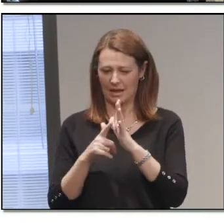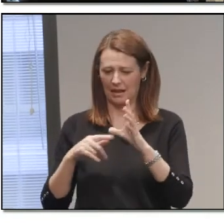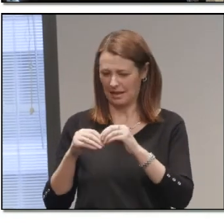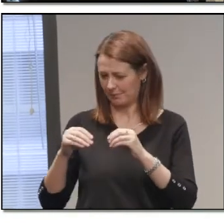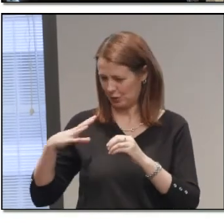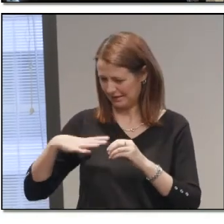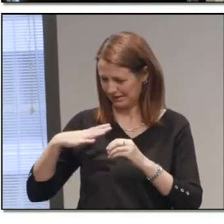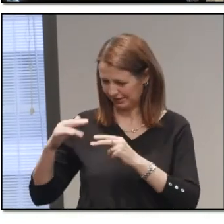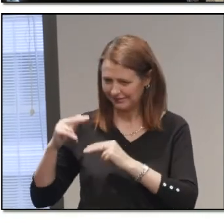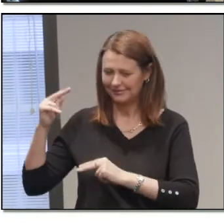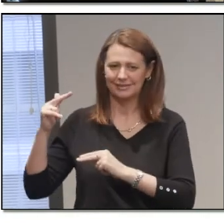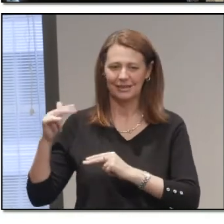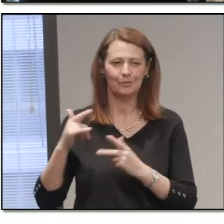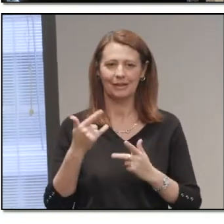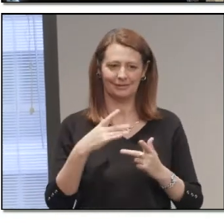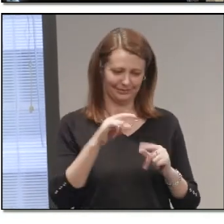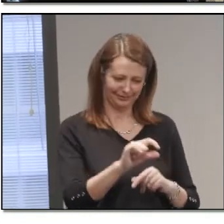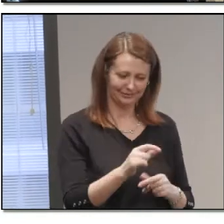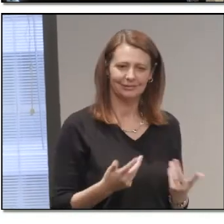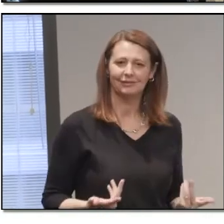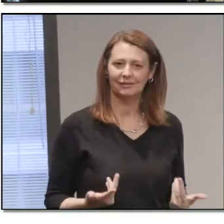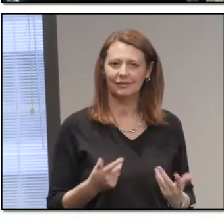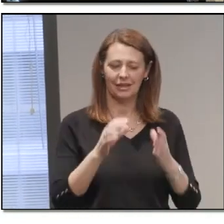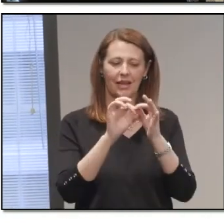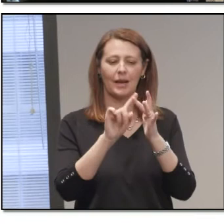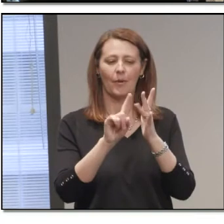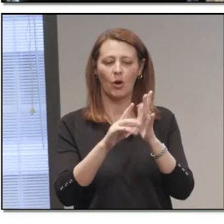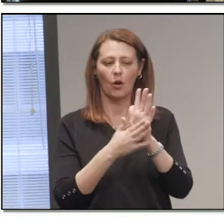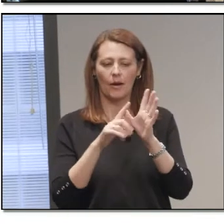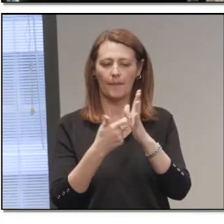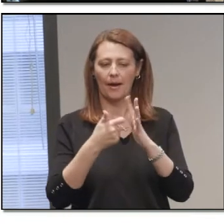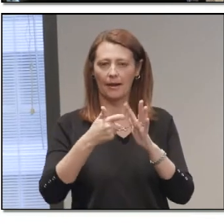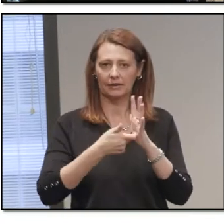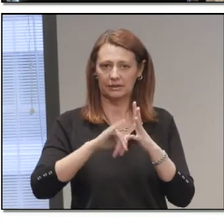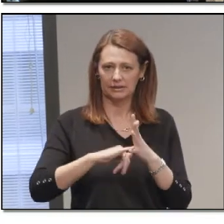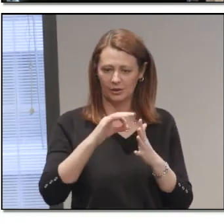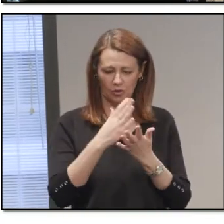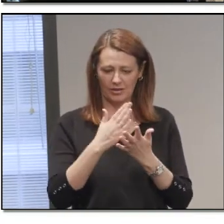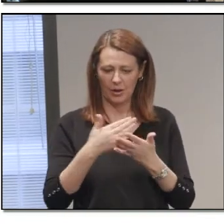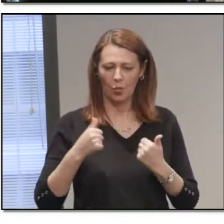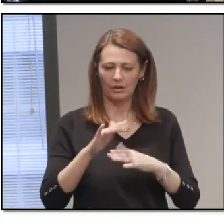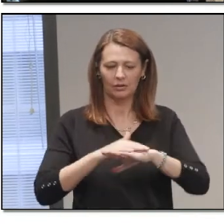volumes, it is getting better, and the biomarkers are not well established in children. You cannot